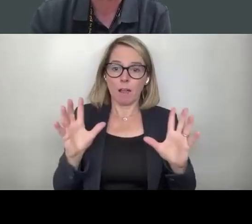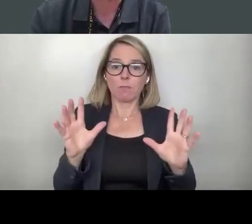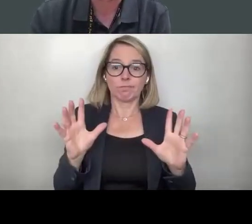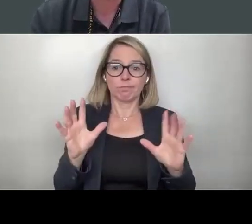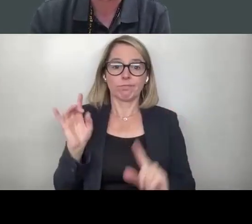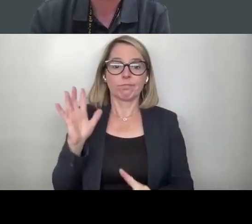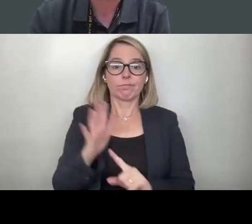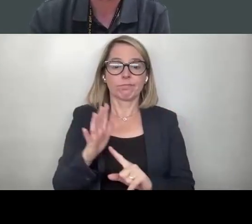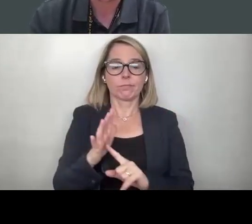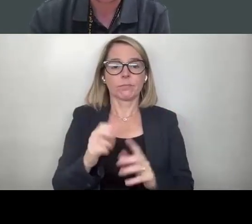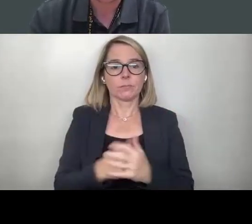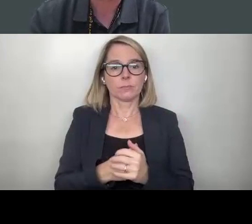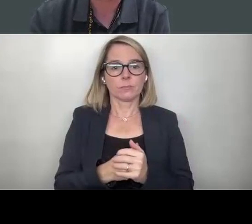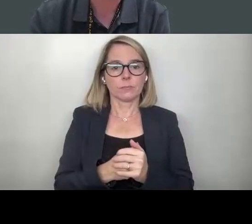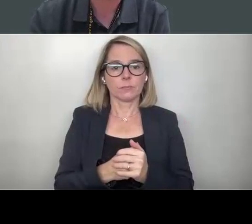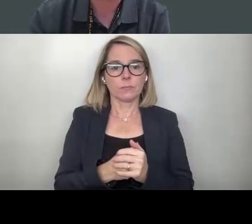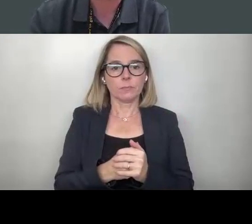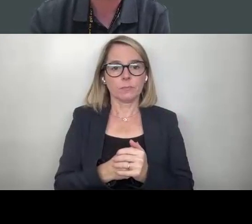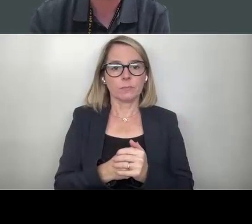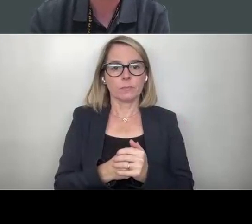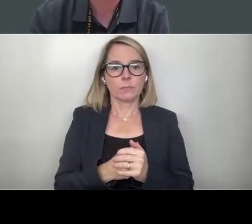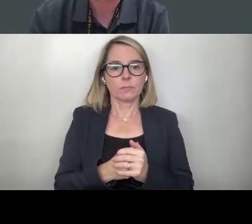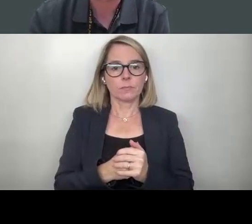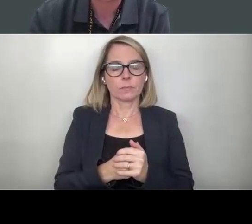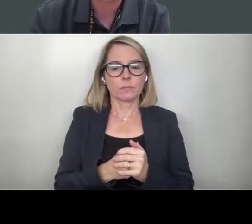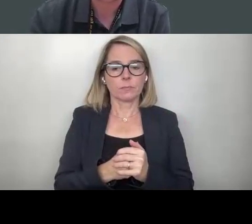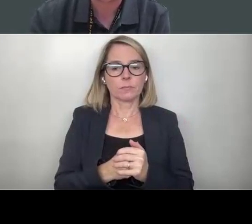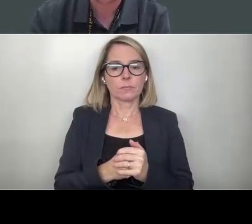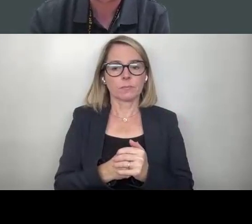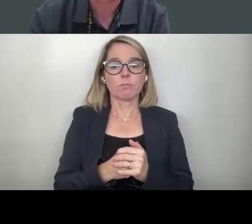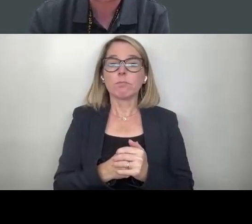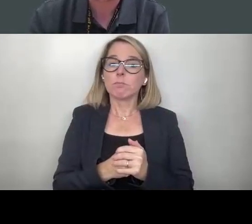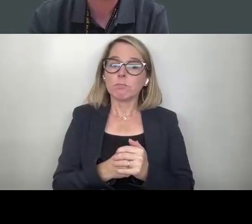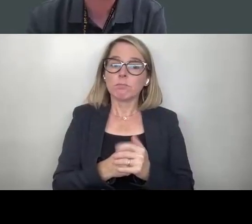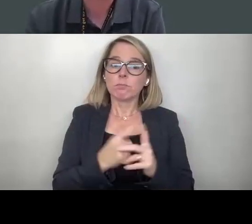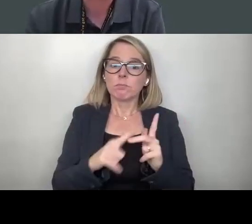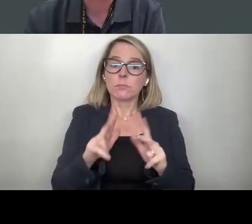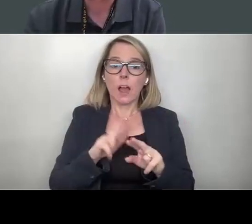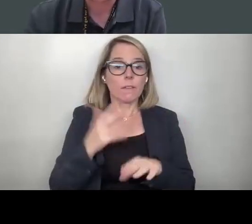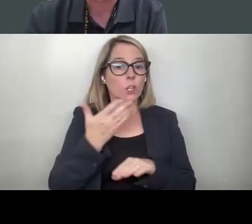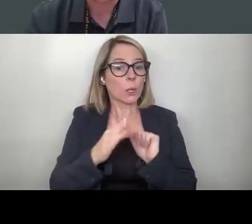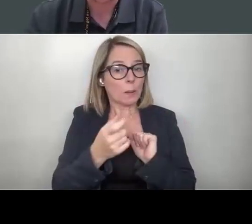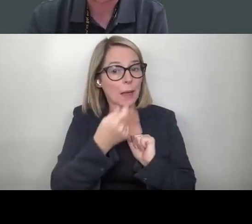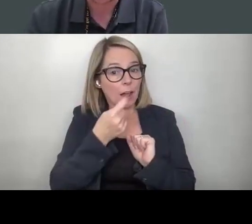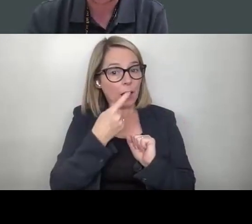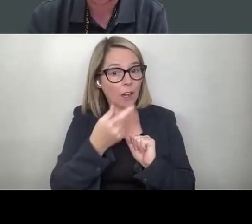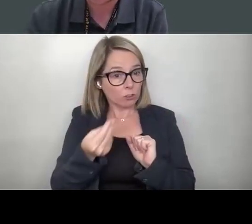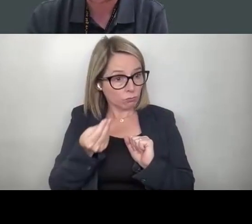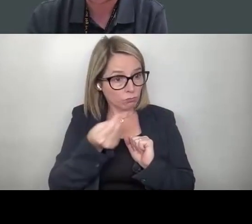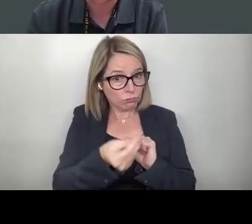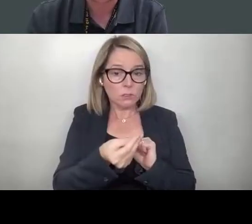particularly with, if there's any new medication that they might be taking, and really explain how